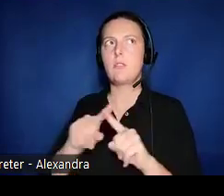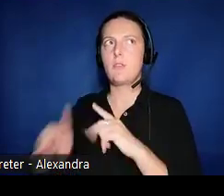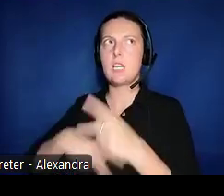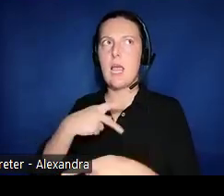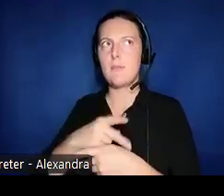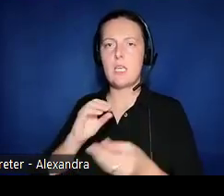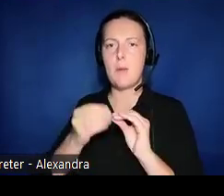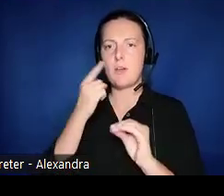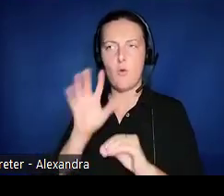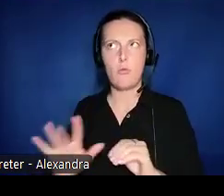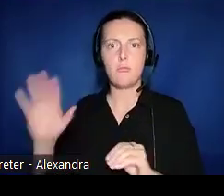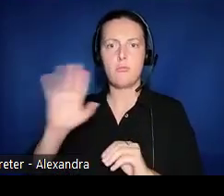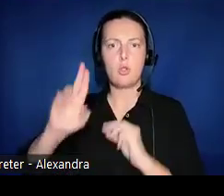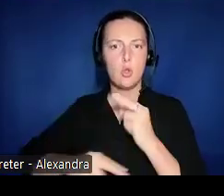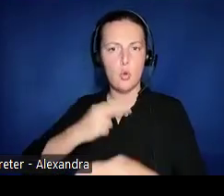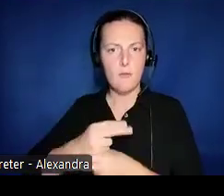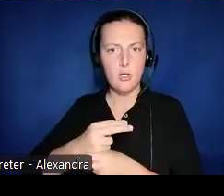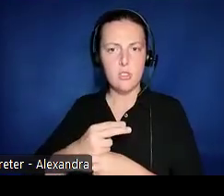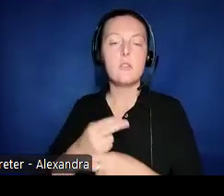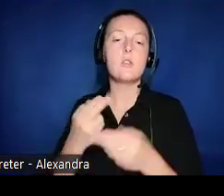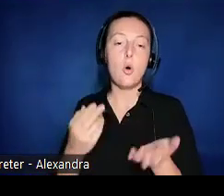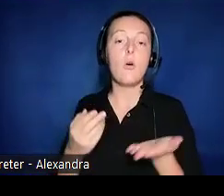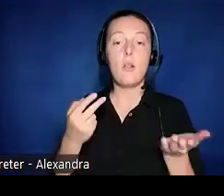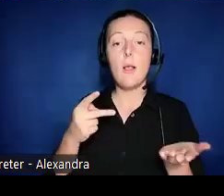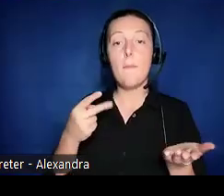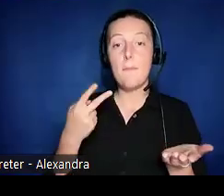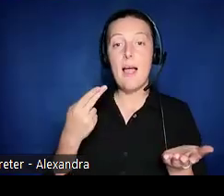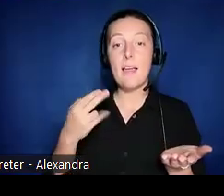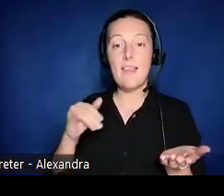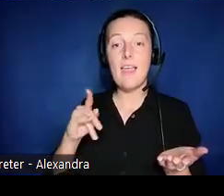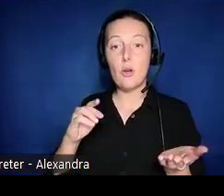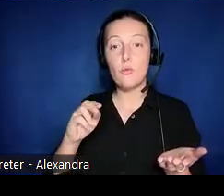uh example where the Pythagoreans went a little off their rocker. Uh what about irrational numbers